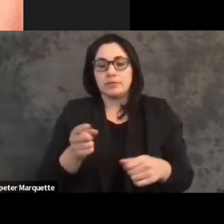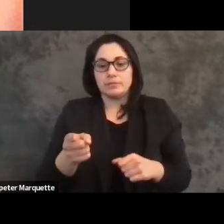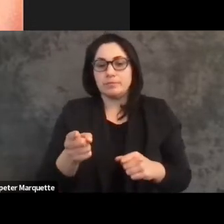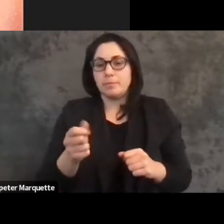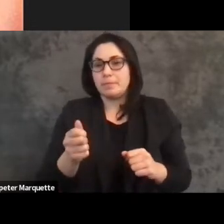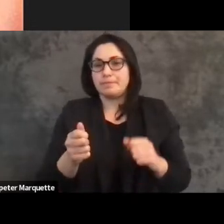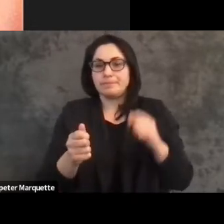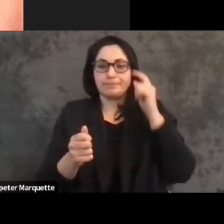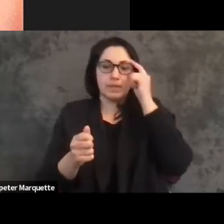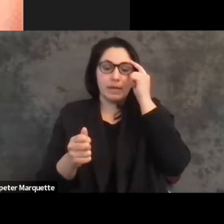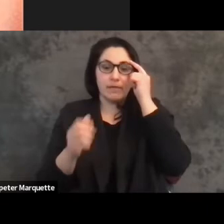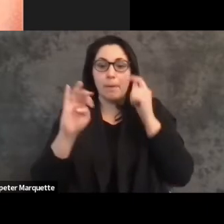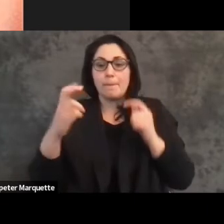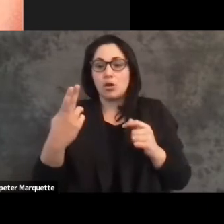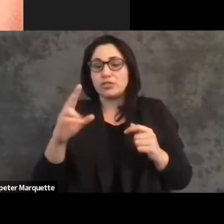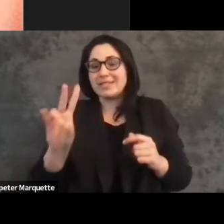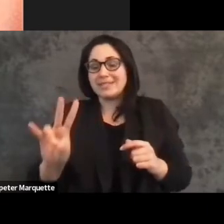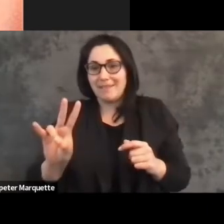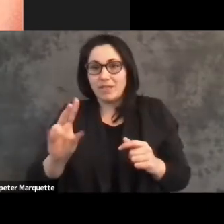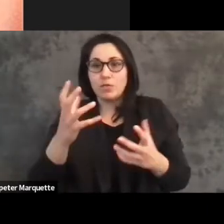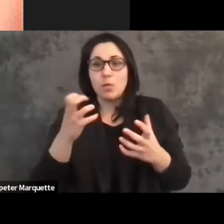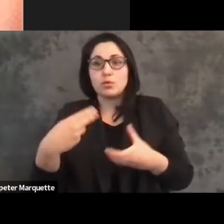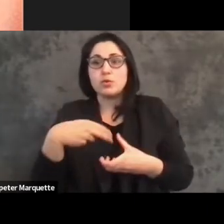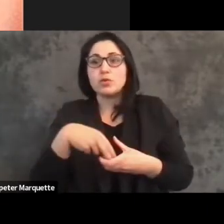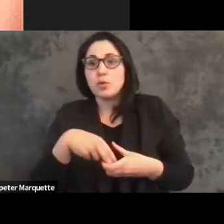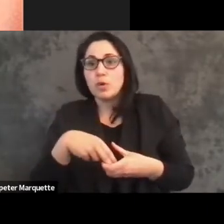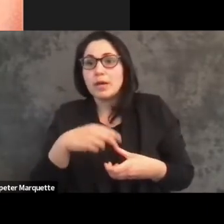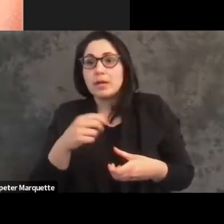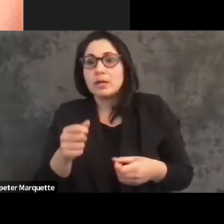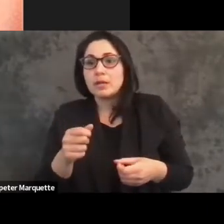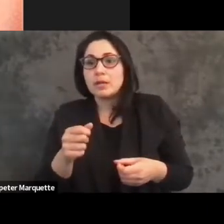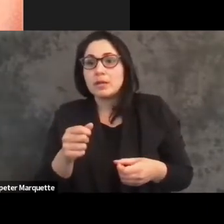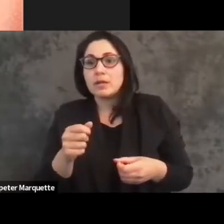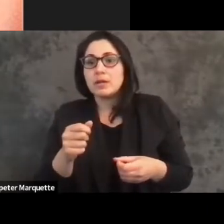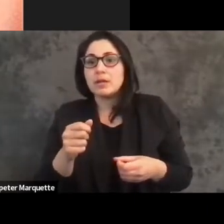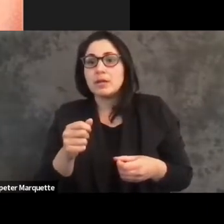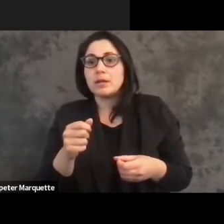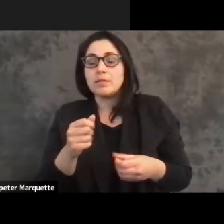for COVID Memorial Day, including a virtual vigil on March 7. If you'd like to join us